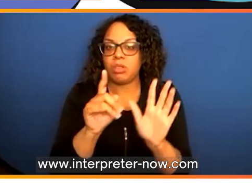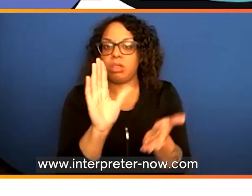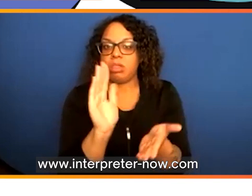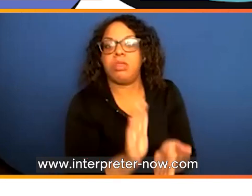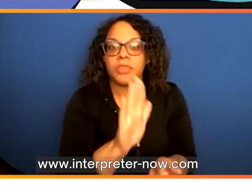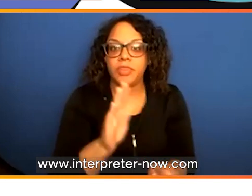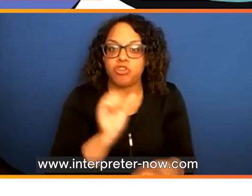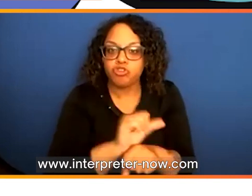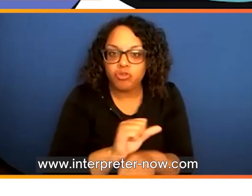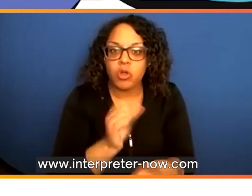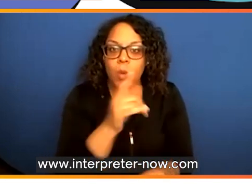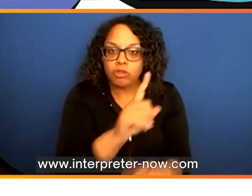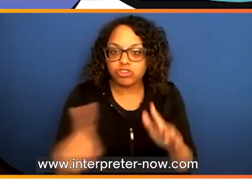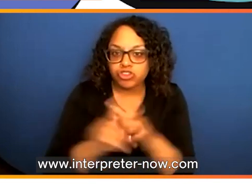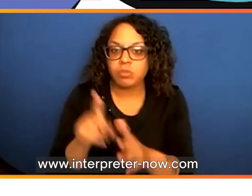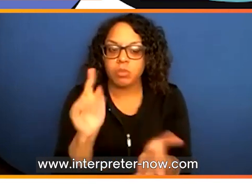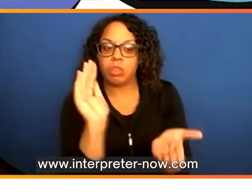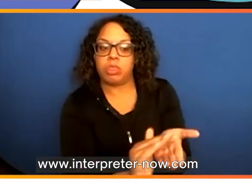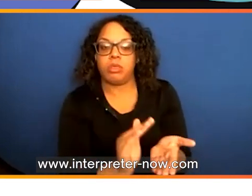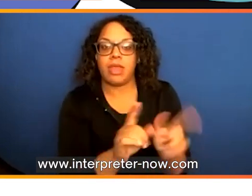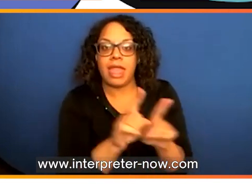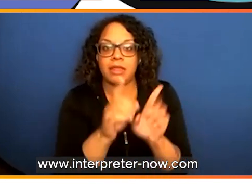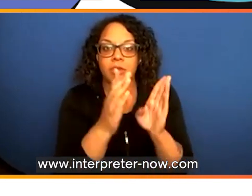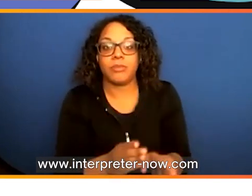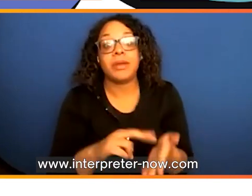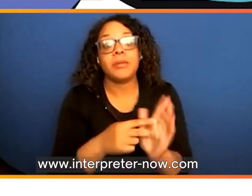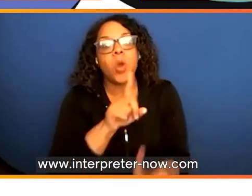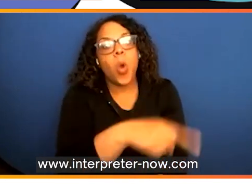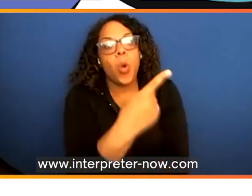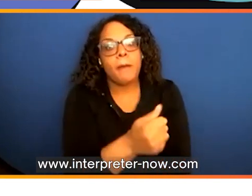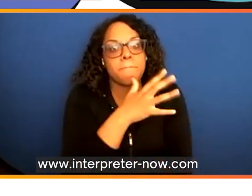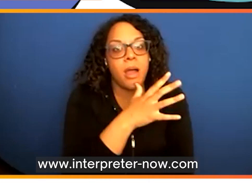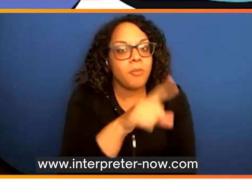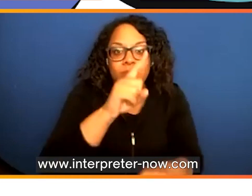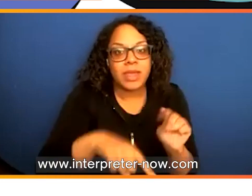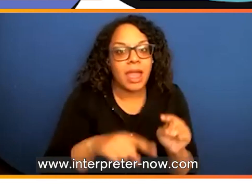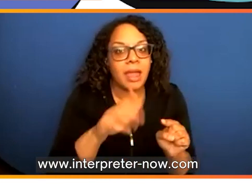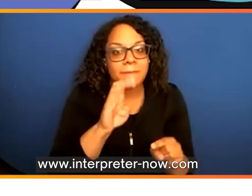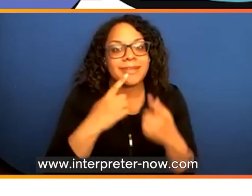you're minimizing them as a person, that they're only a mom and can't be a successful businesswoman,